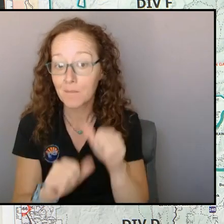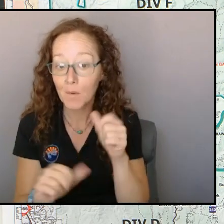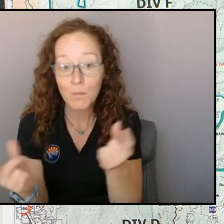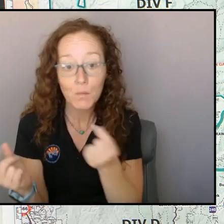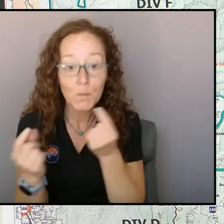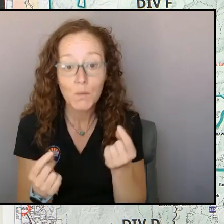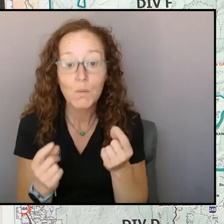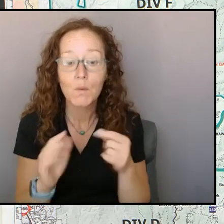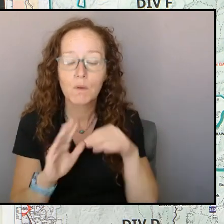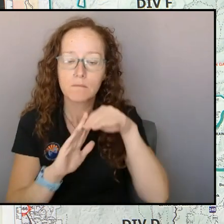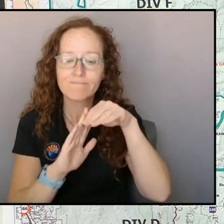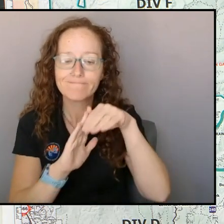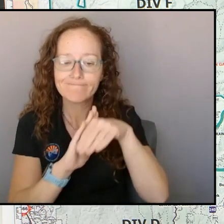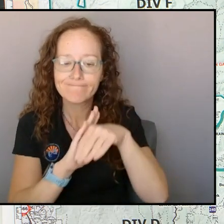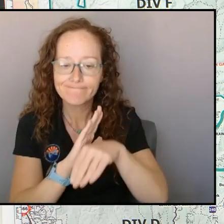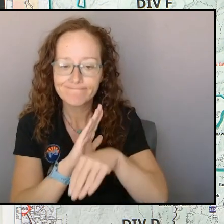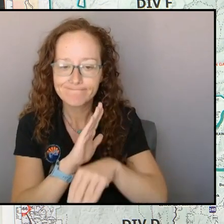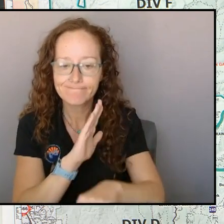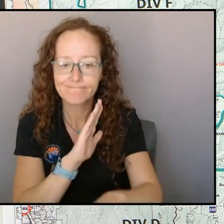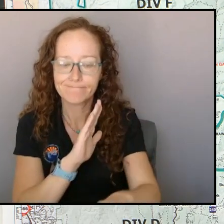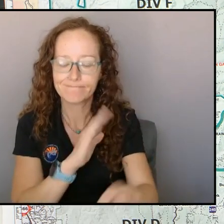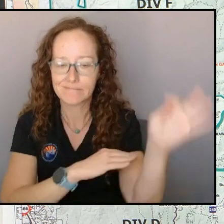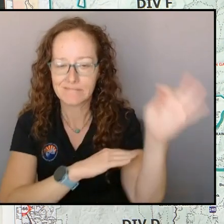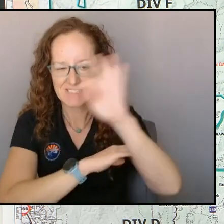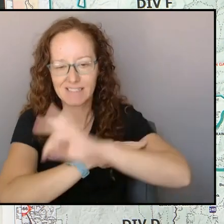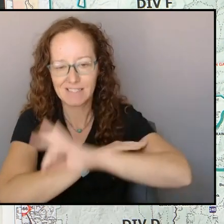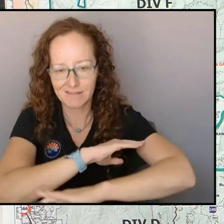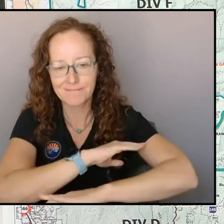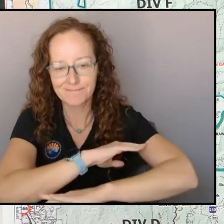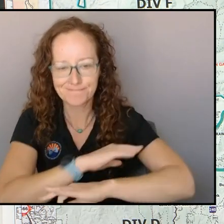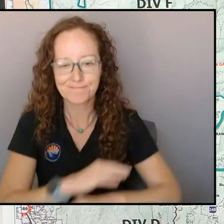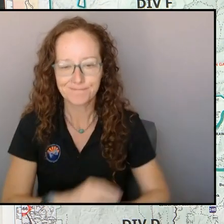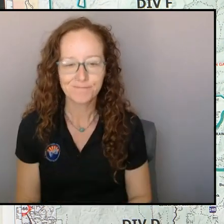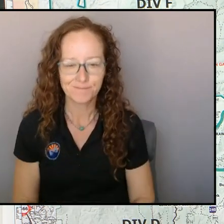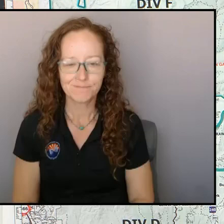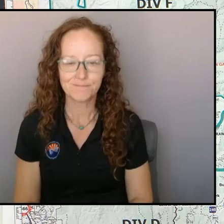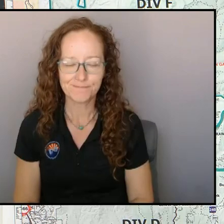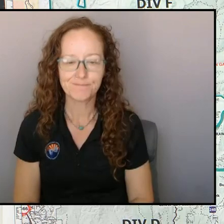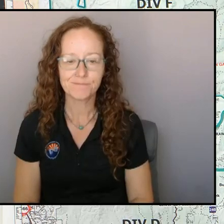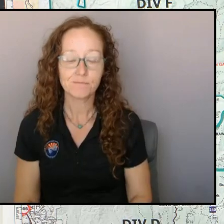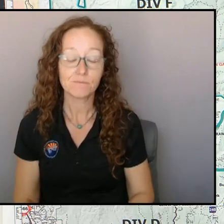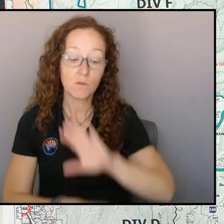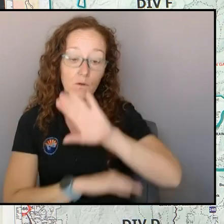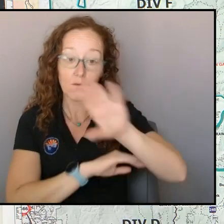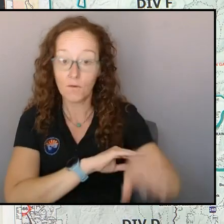into sunset. So overnight tonight looking like we're